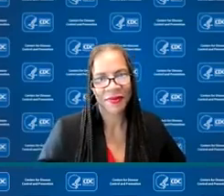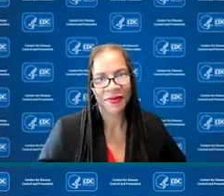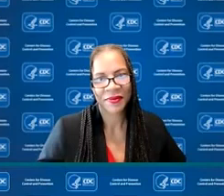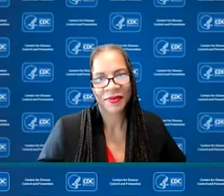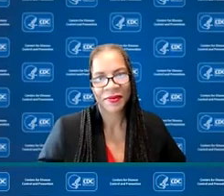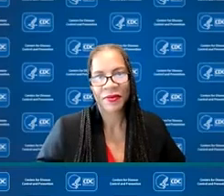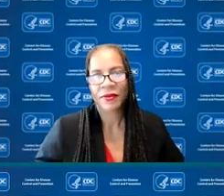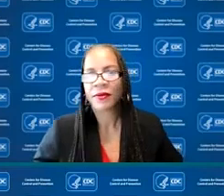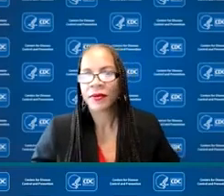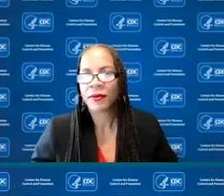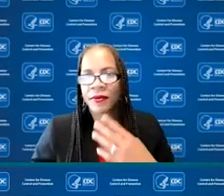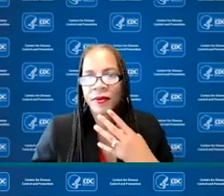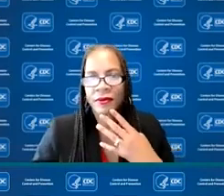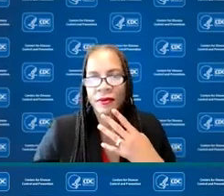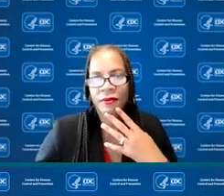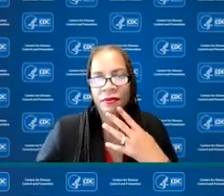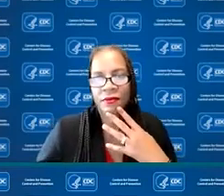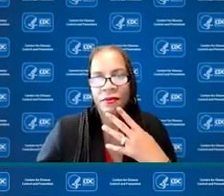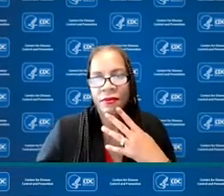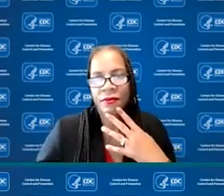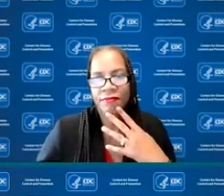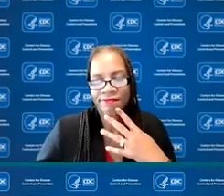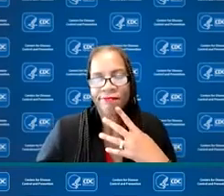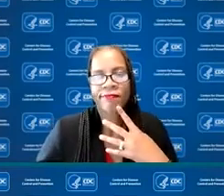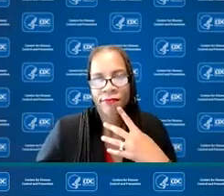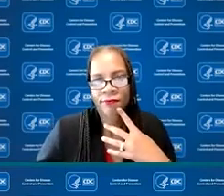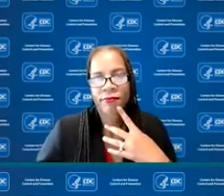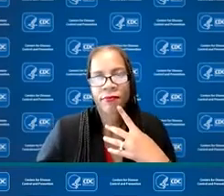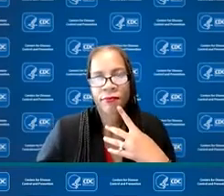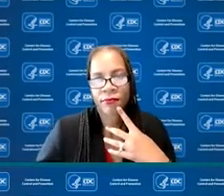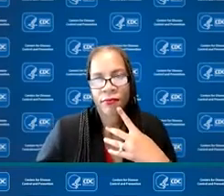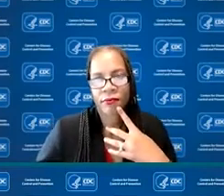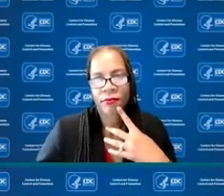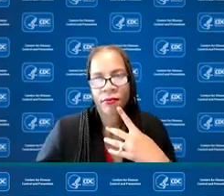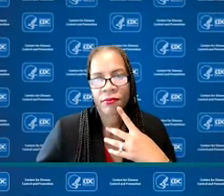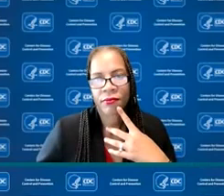effectively lead staff when they are burnt out or, worse, traumatized by recent events?